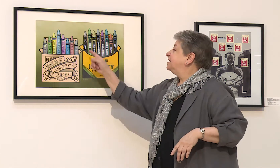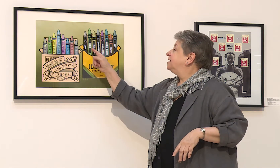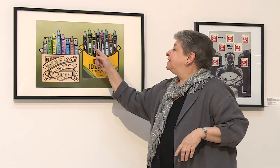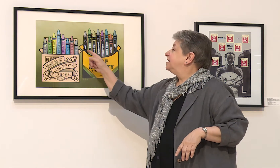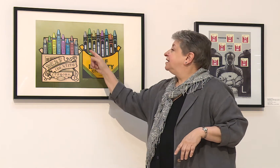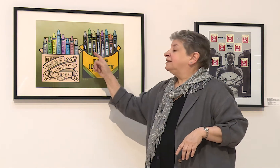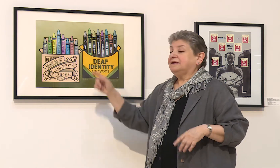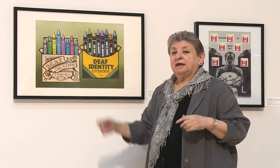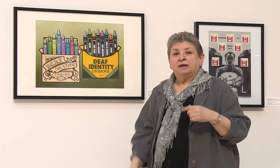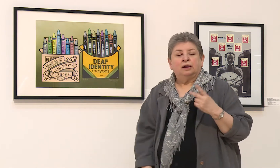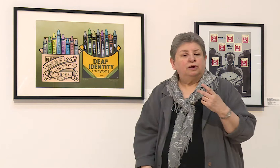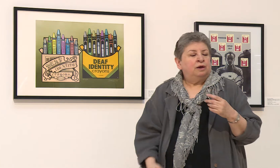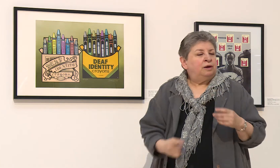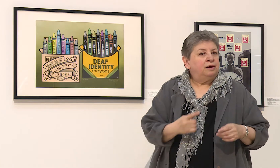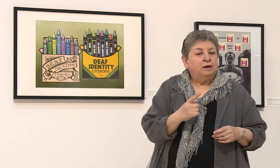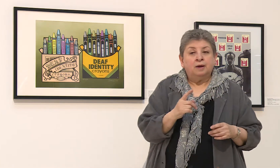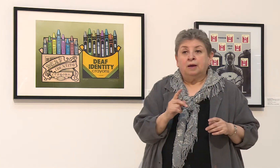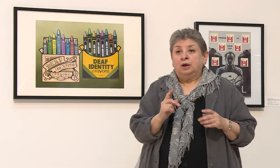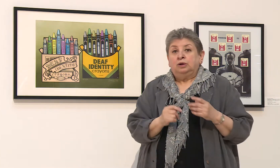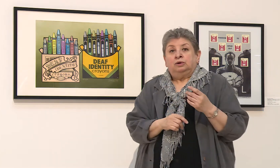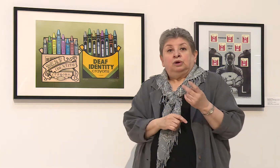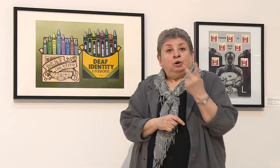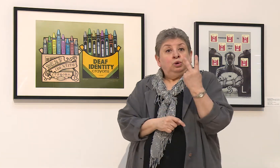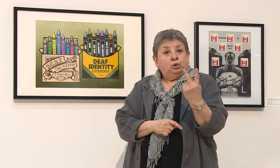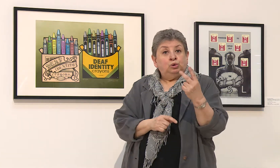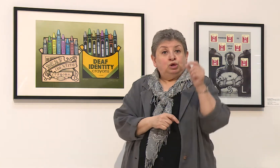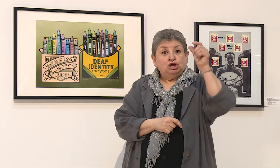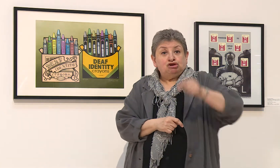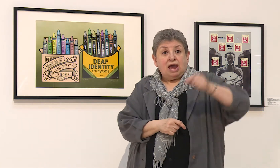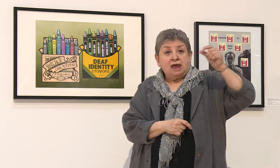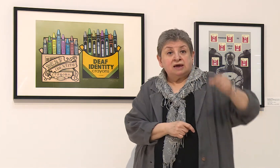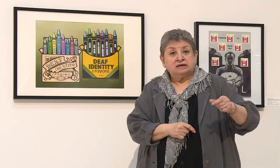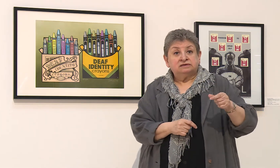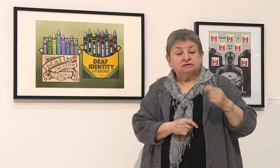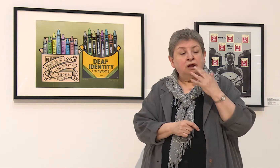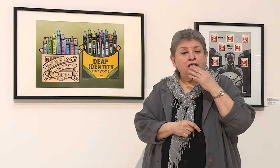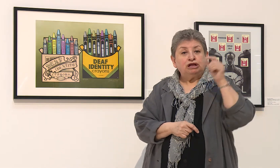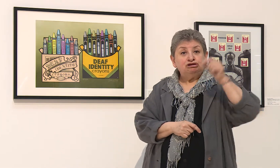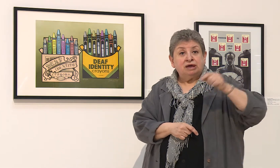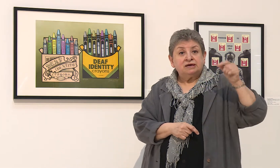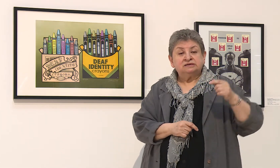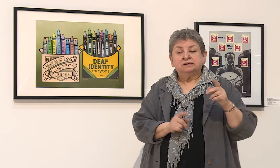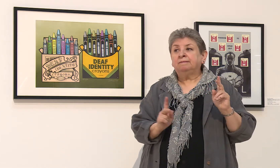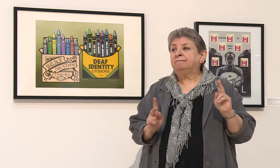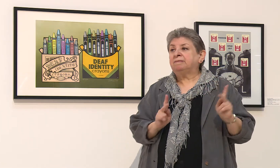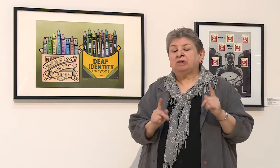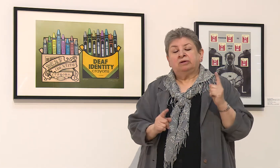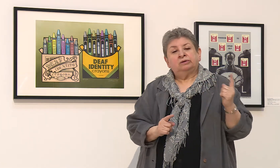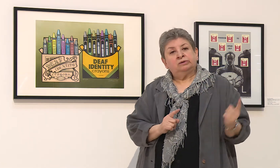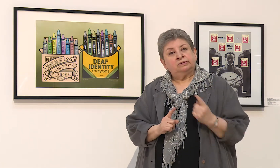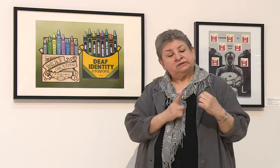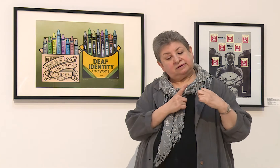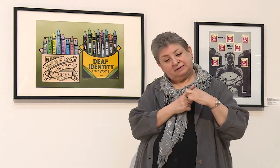I wanted it to signify this long journey that we've gone on to get to this label.